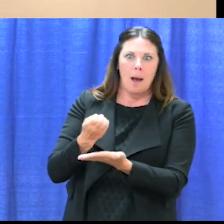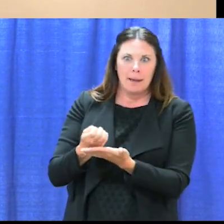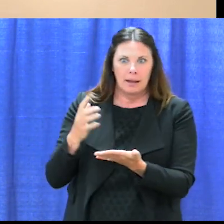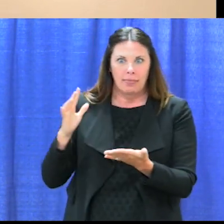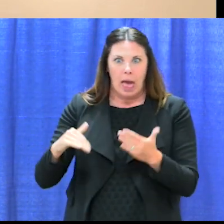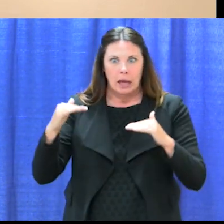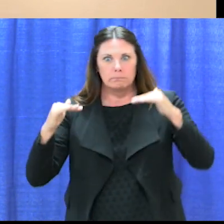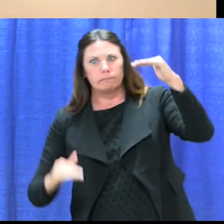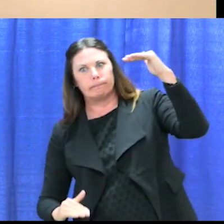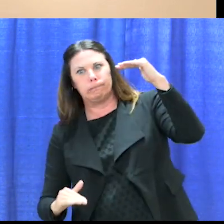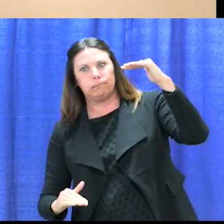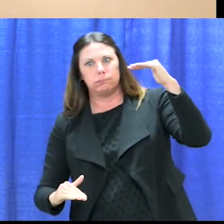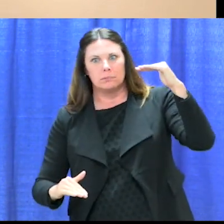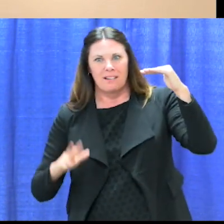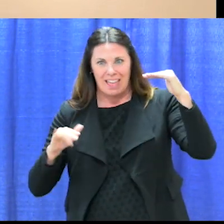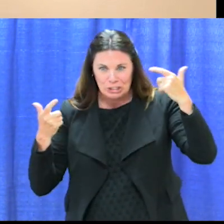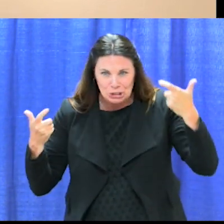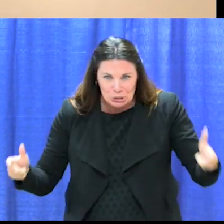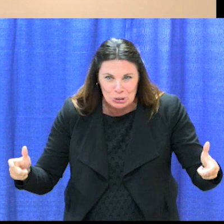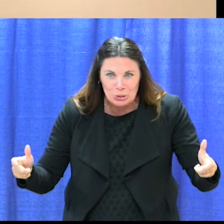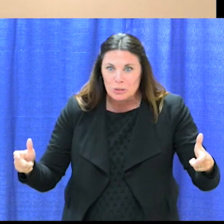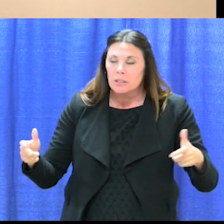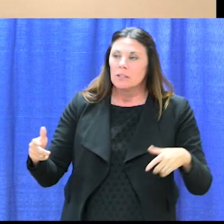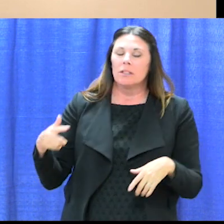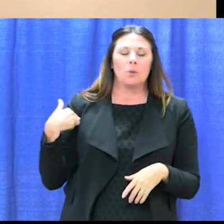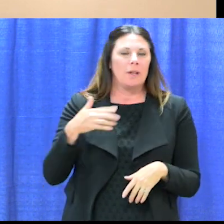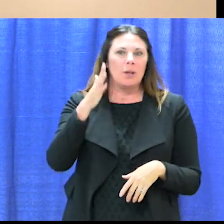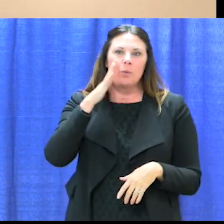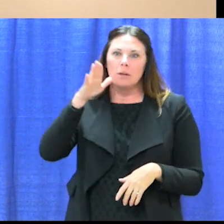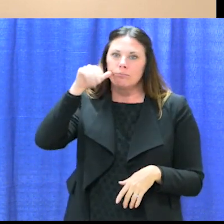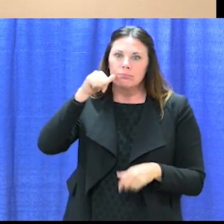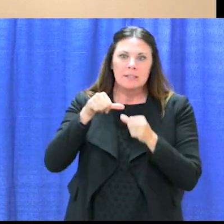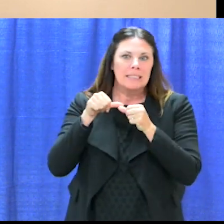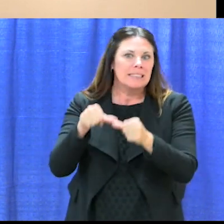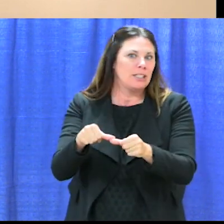you know major factors in this we’ll continue to offer our internet access for qualifying